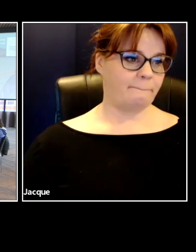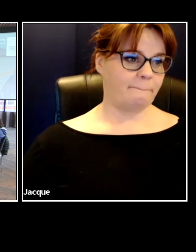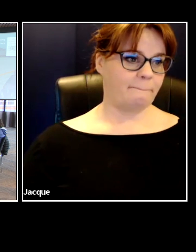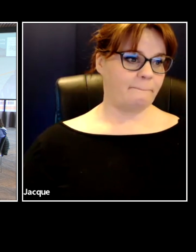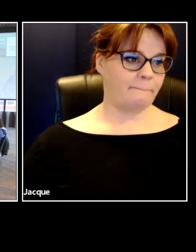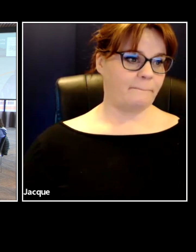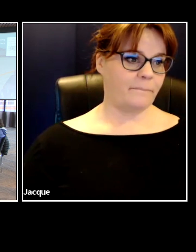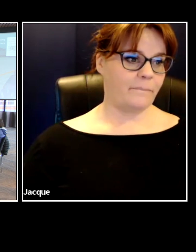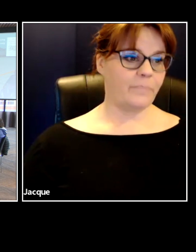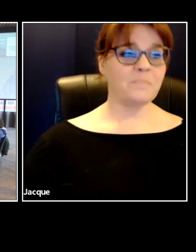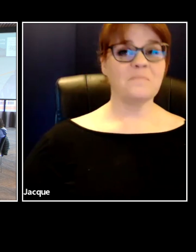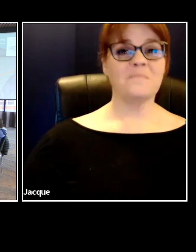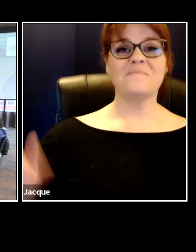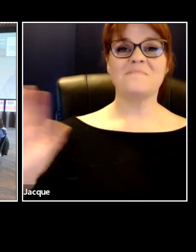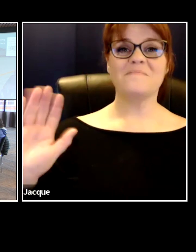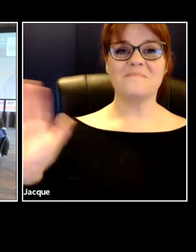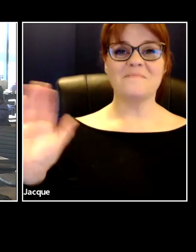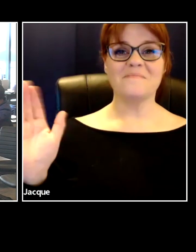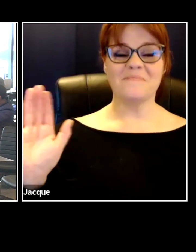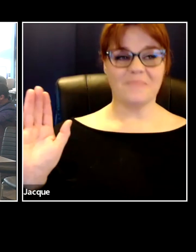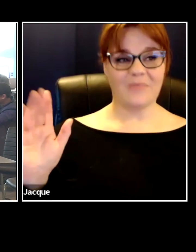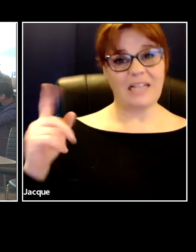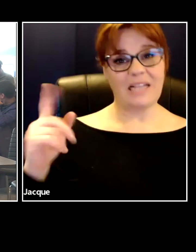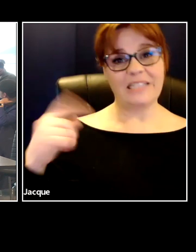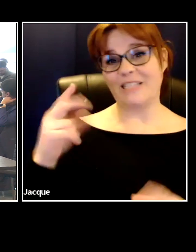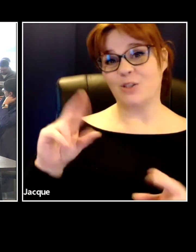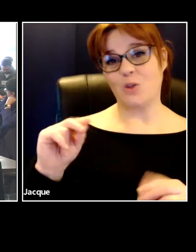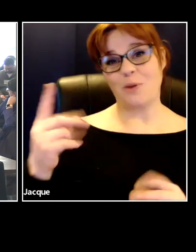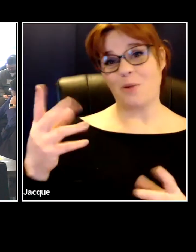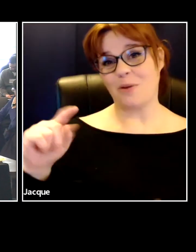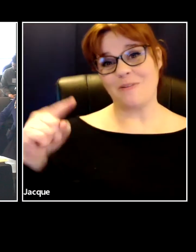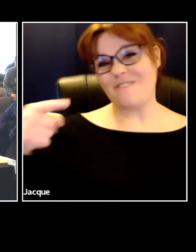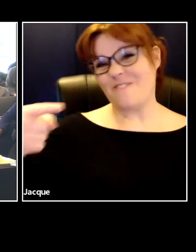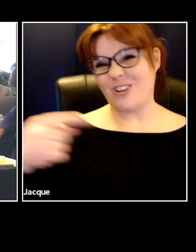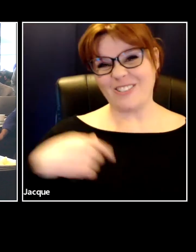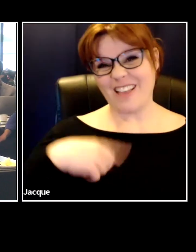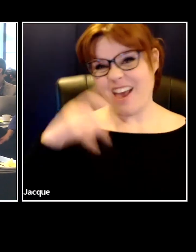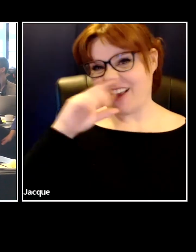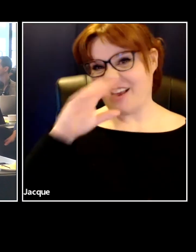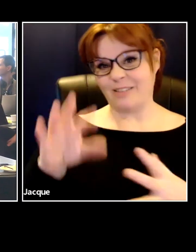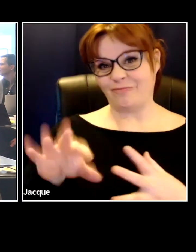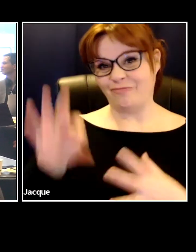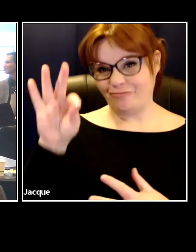Hi there. Well, since no one wanted to go first, I guess I'd draw the straw. A couple of thoughts